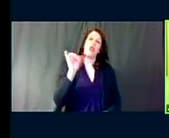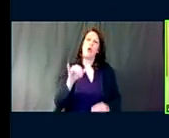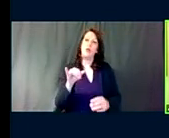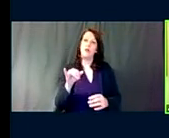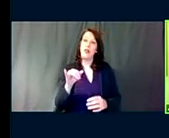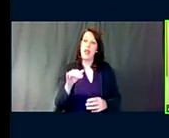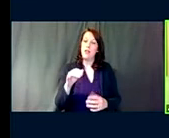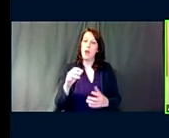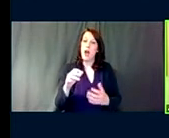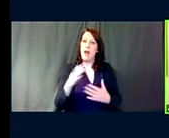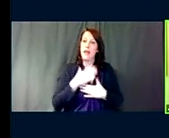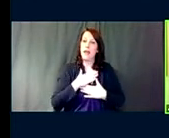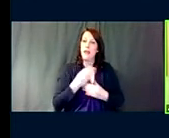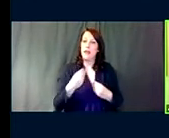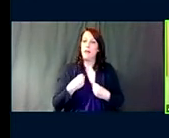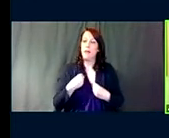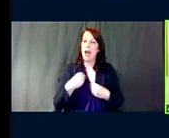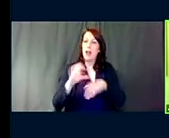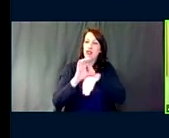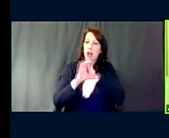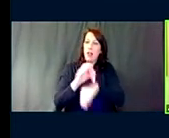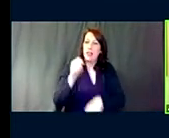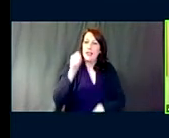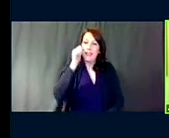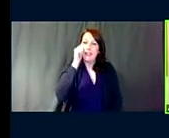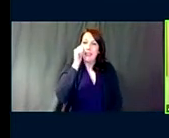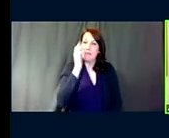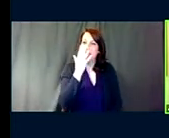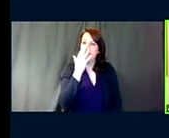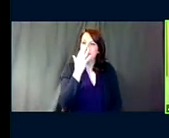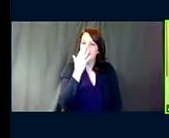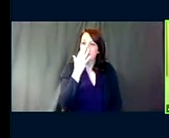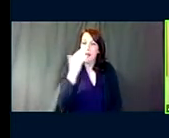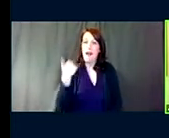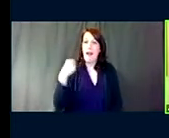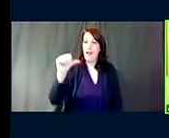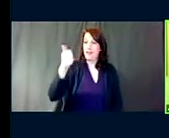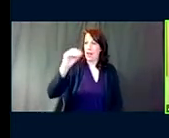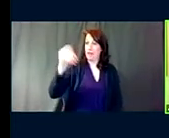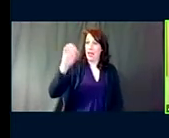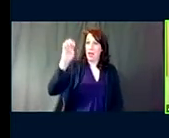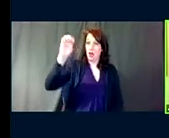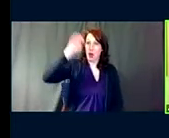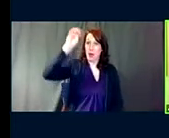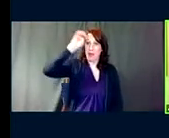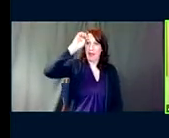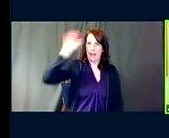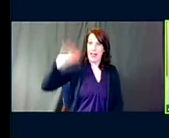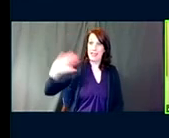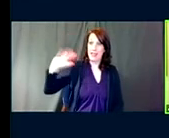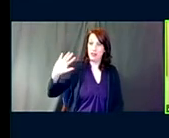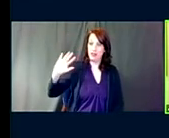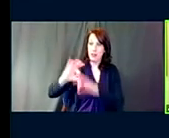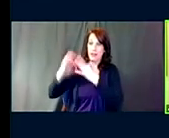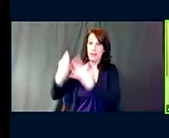GENES, SO THAT'S WHAT GIVES ME MY RICH CHOCOLATE SKIN TONE, BECAUSE, YOU KNOW, WHILE I HAVE